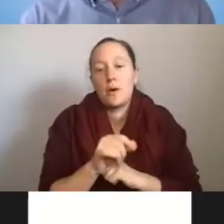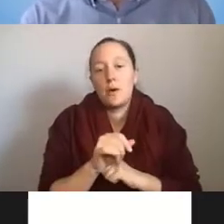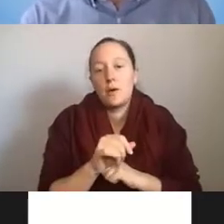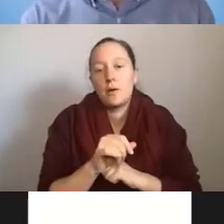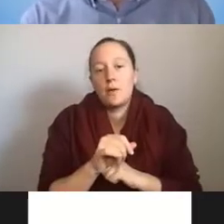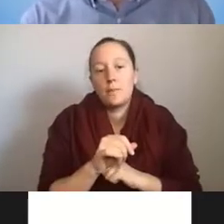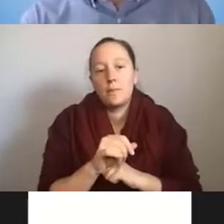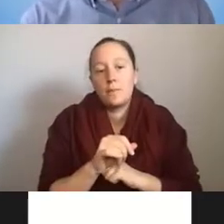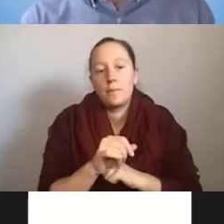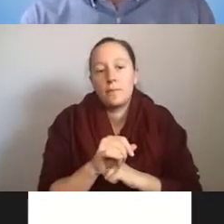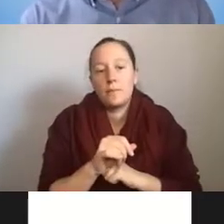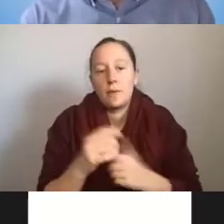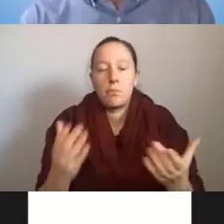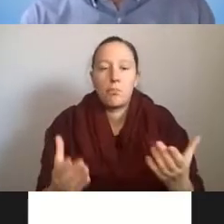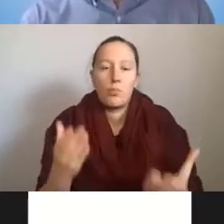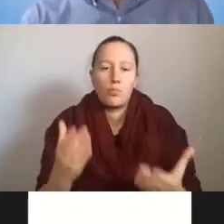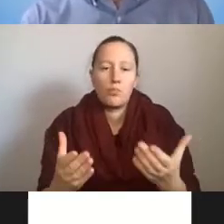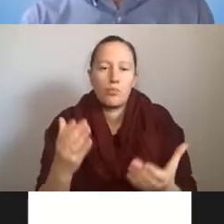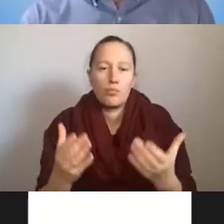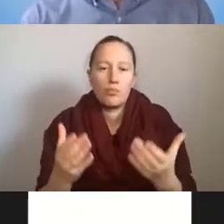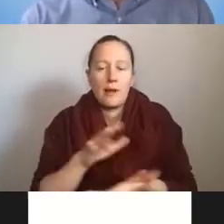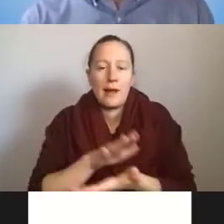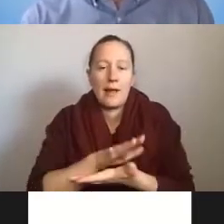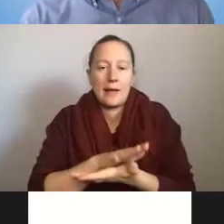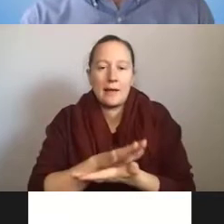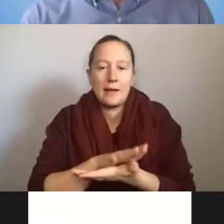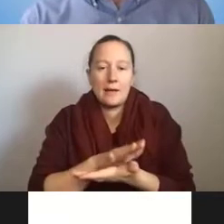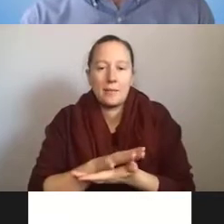are probably academic investigators